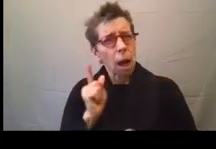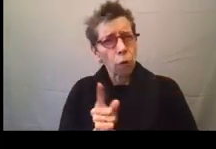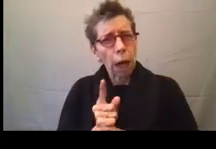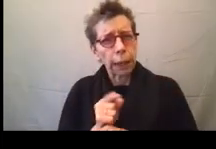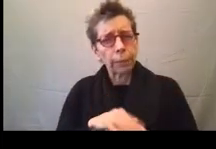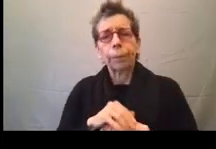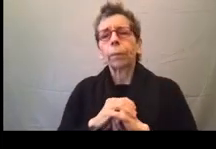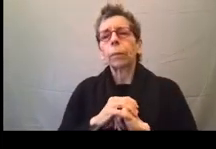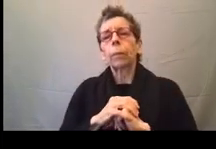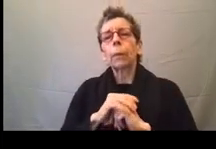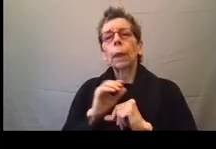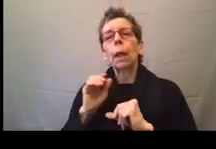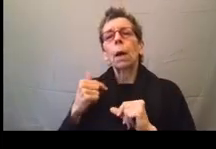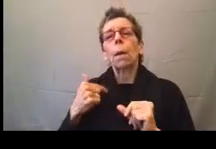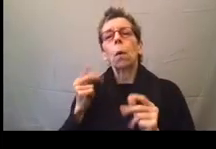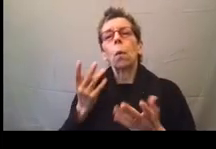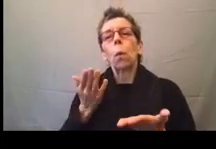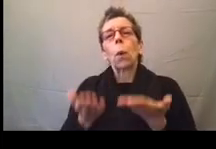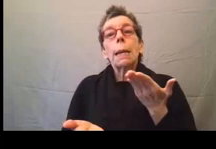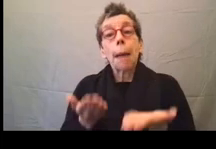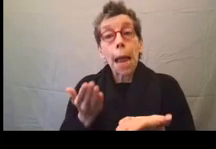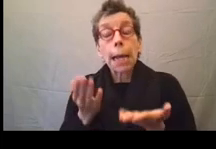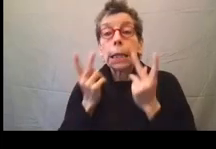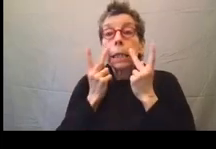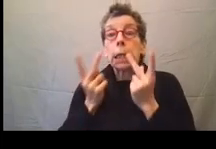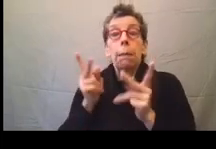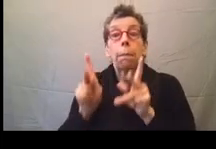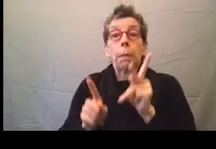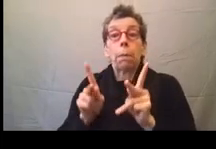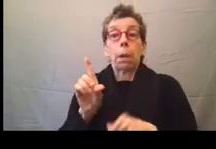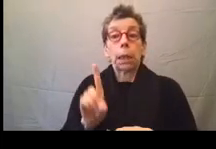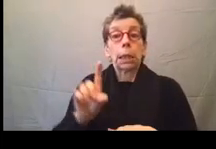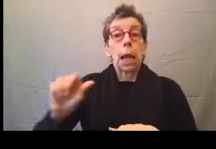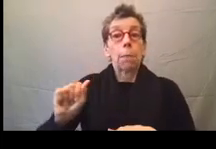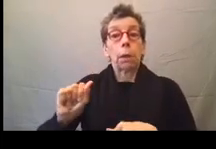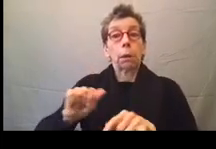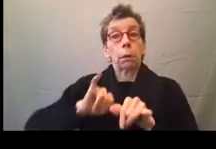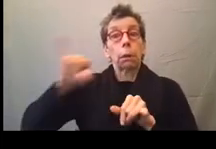workplaces. People we may, once again, see people with disabilities in their homes and